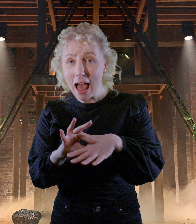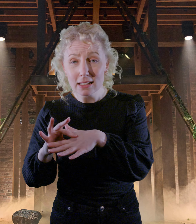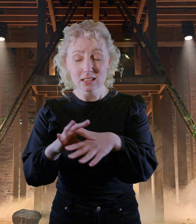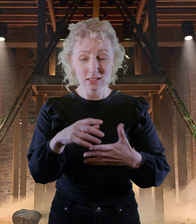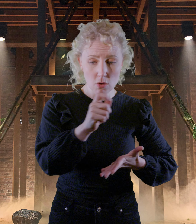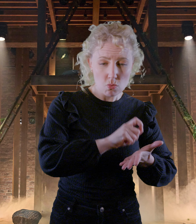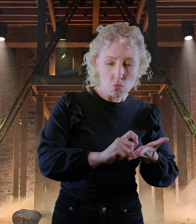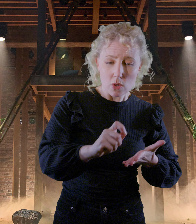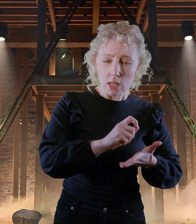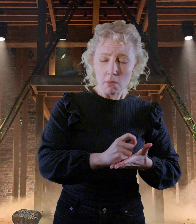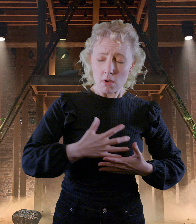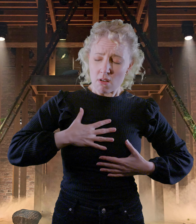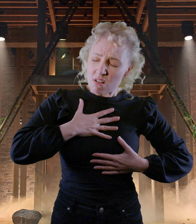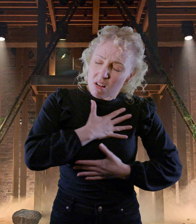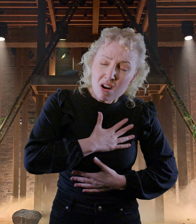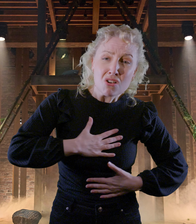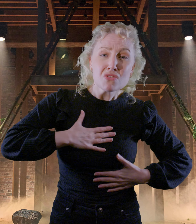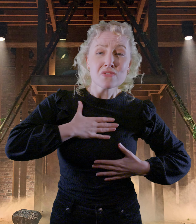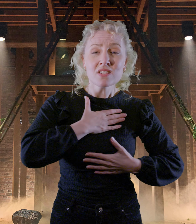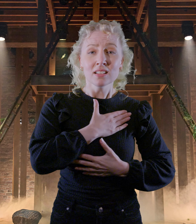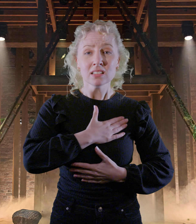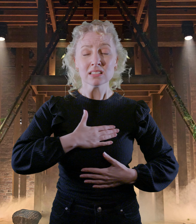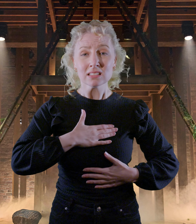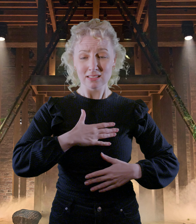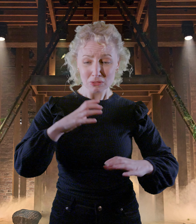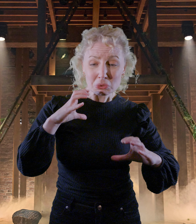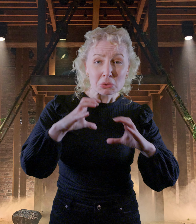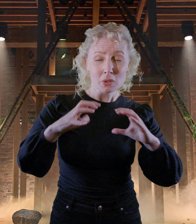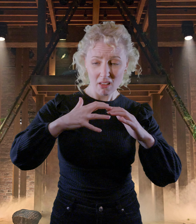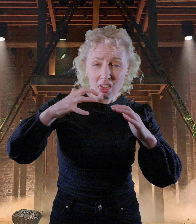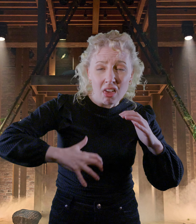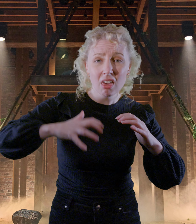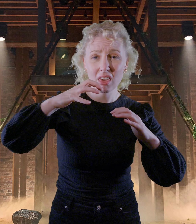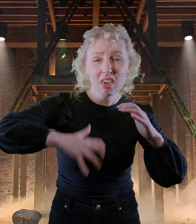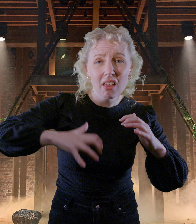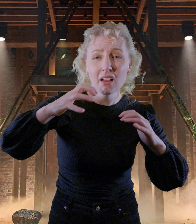Agnes and William are grief-stricken. They struggle to communicate with each other.